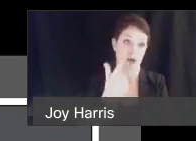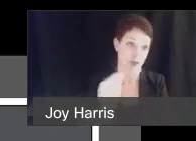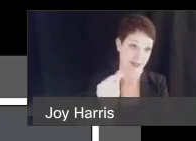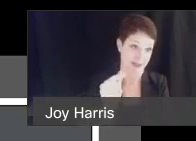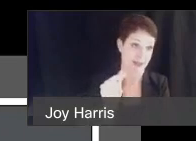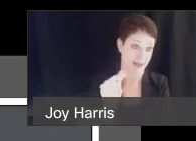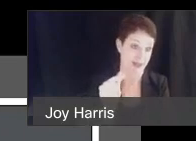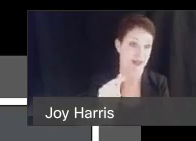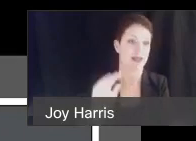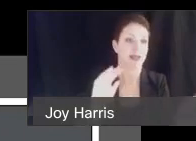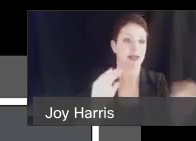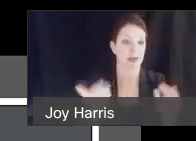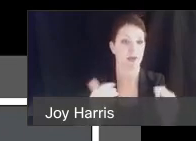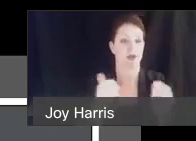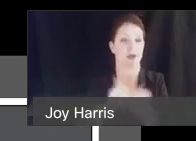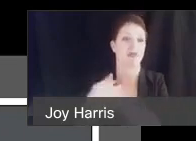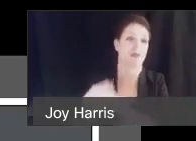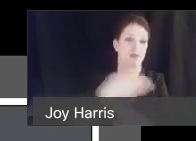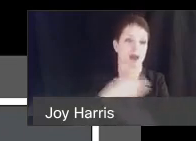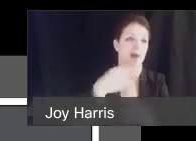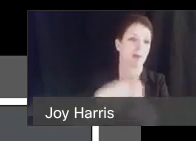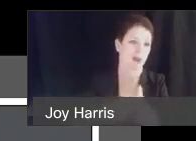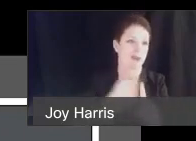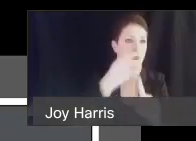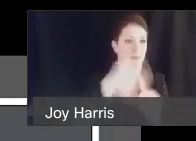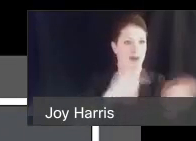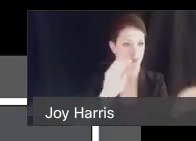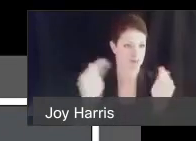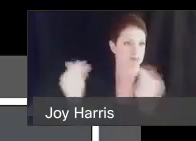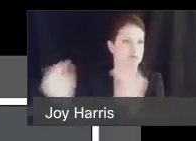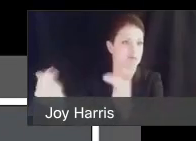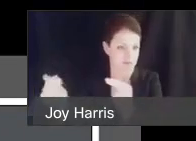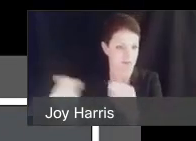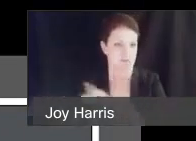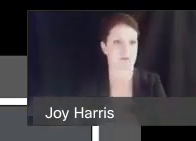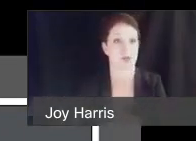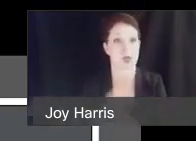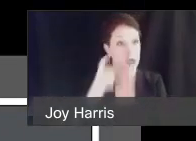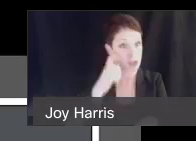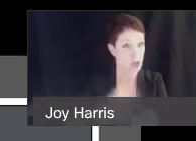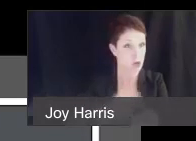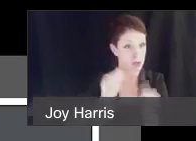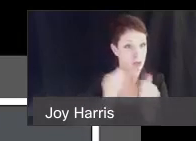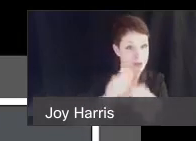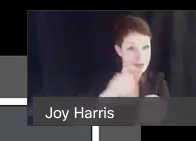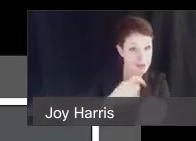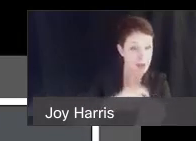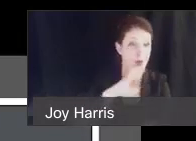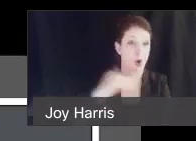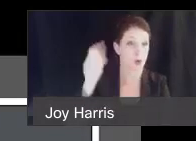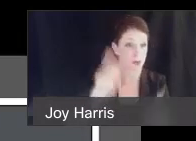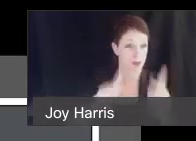compared with the prior month. You can see, over time, that older individuals continue to be